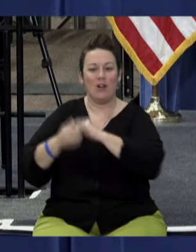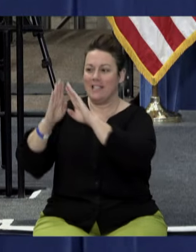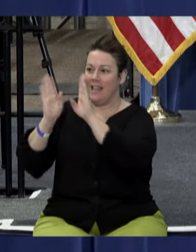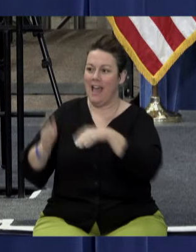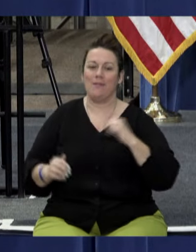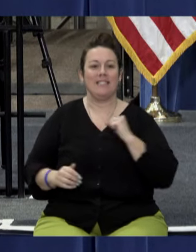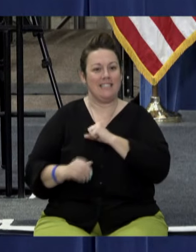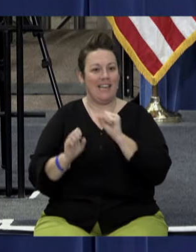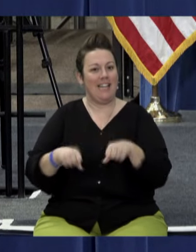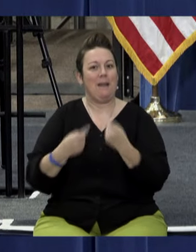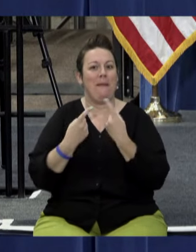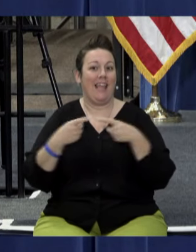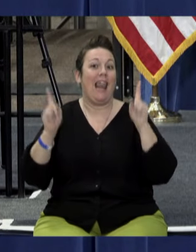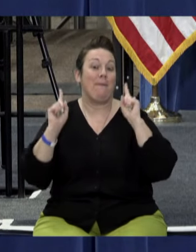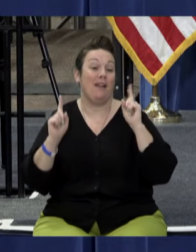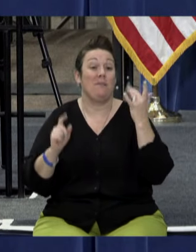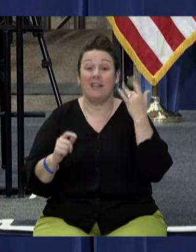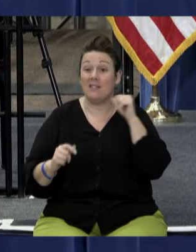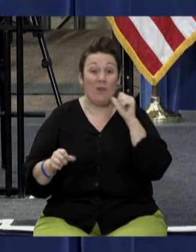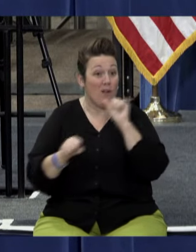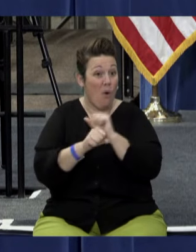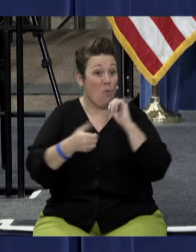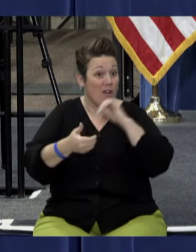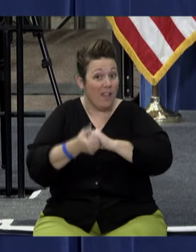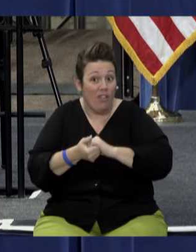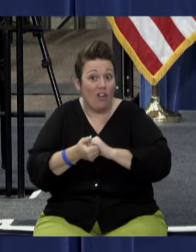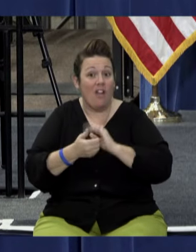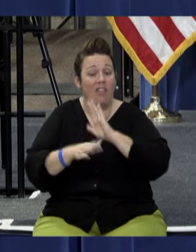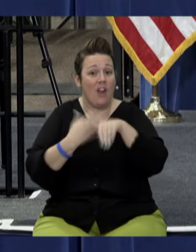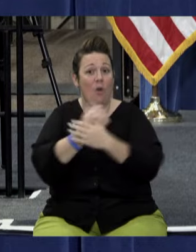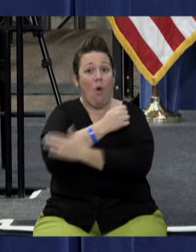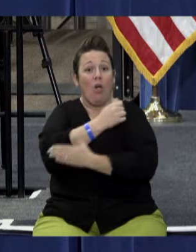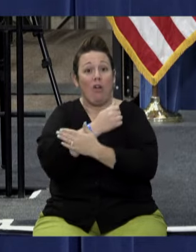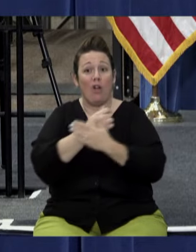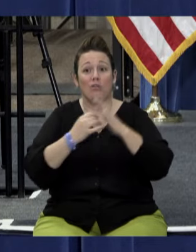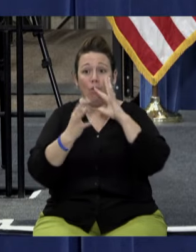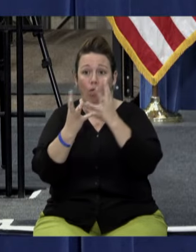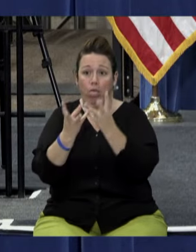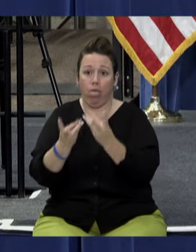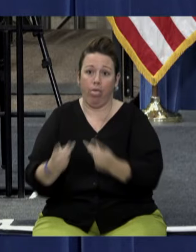it happen. Because if we don't work together, then our whole country sort of falls apart.